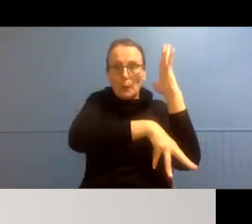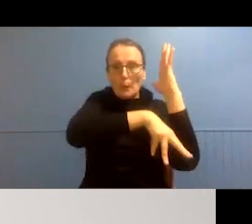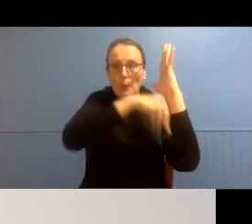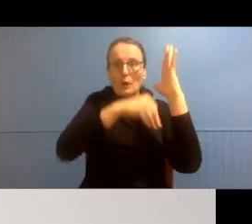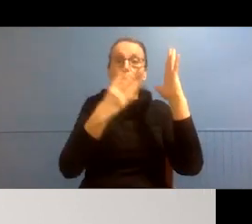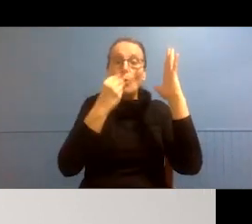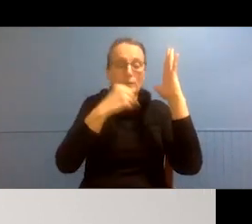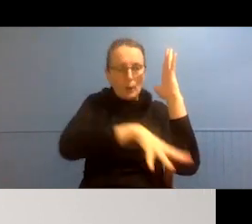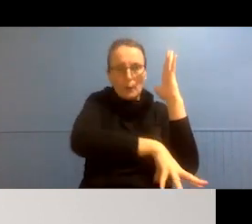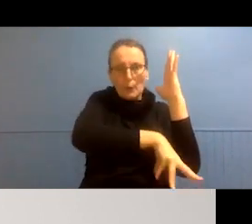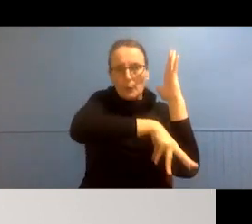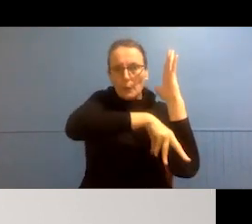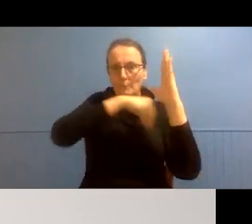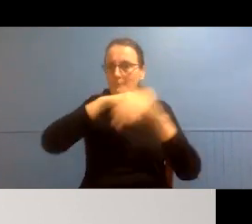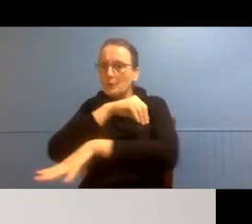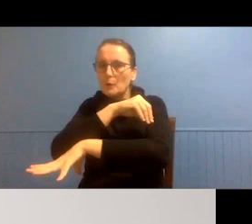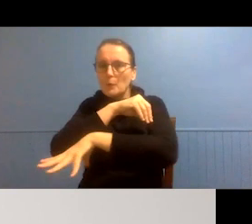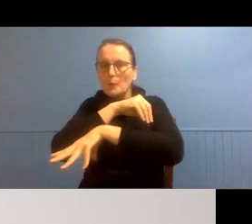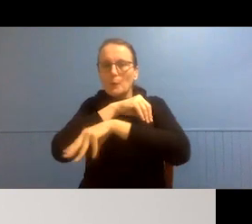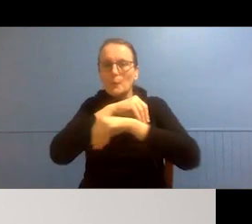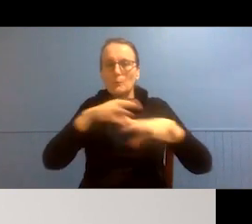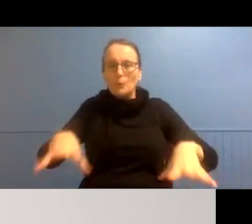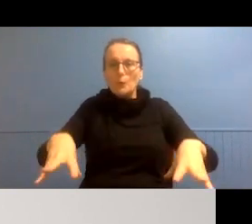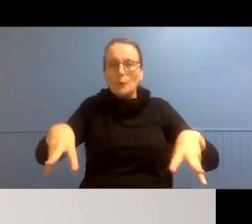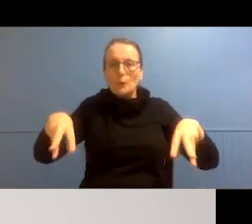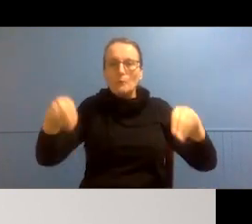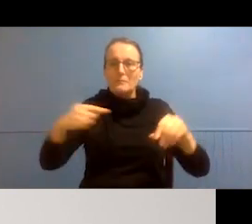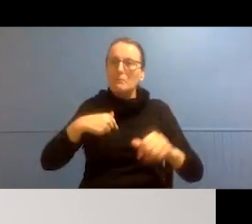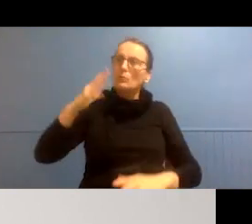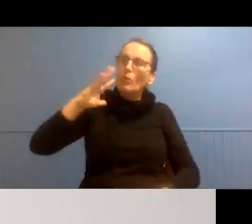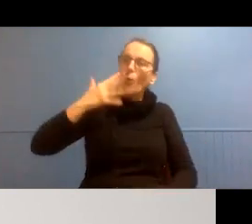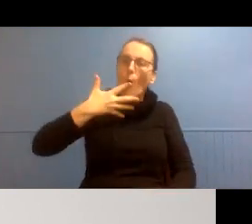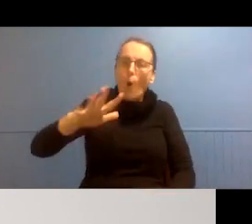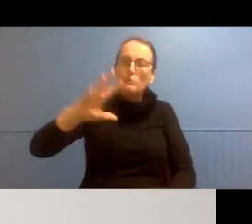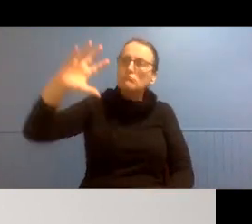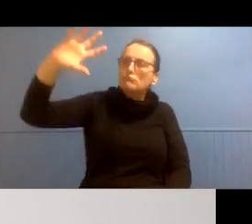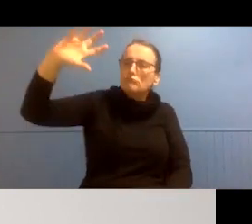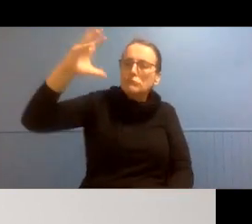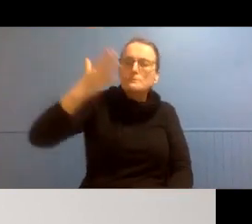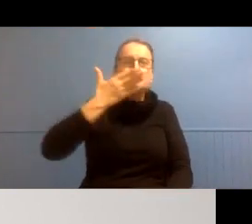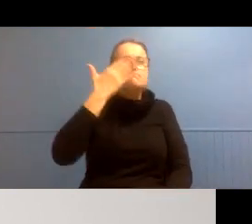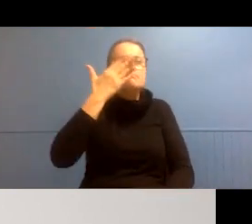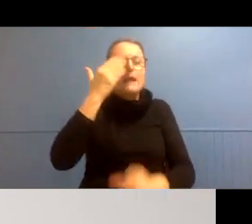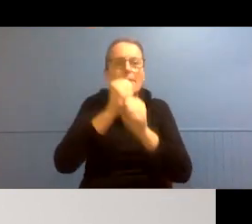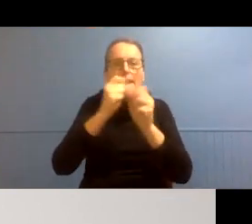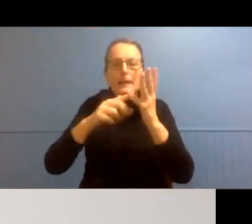of breeze and birds and the smell of heat and gum trees. This is our